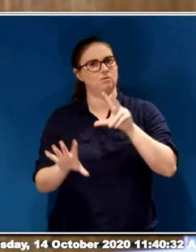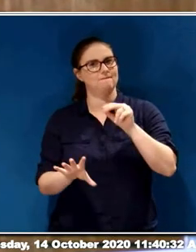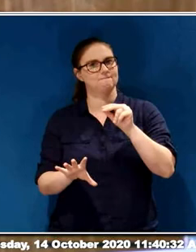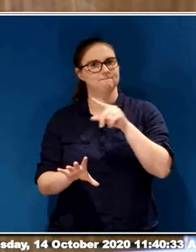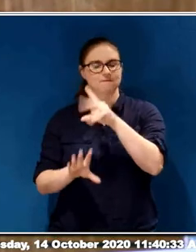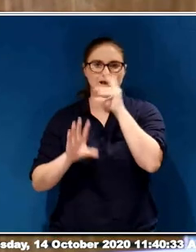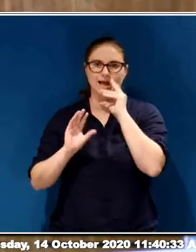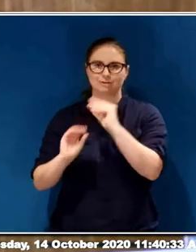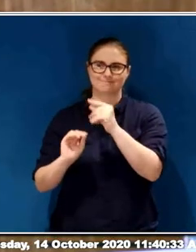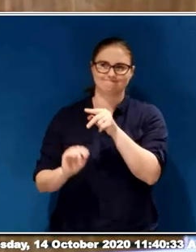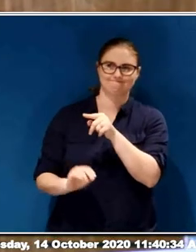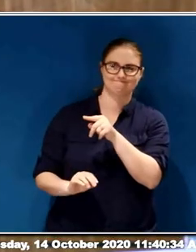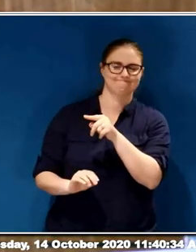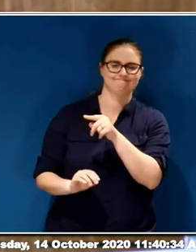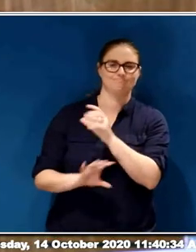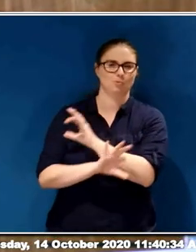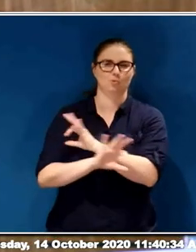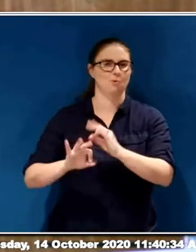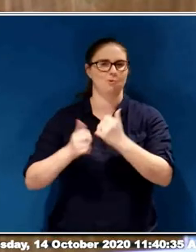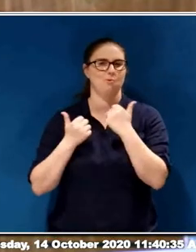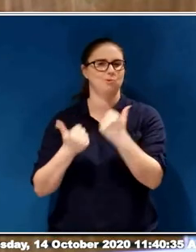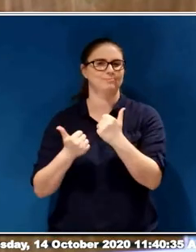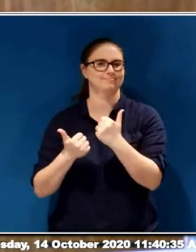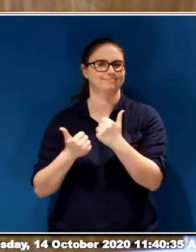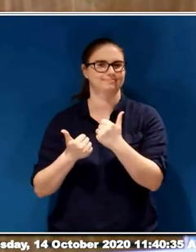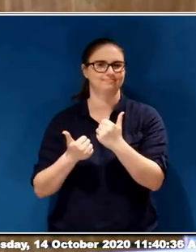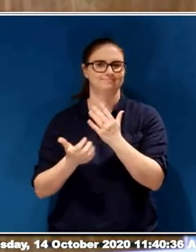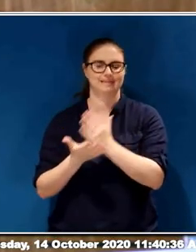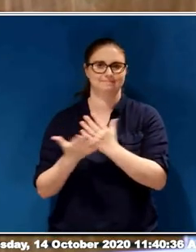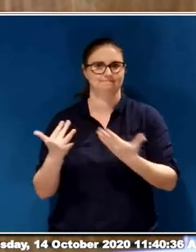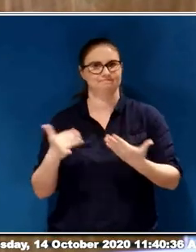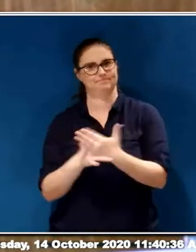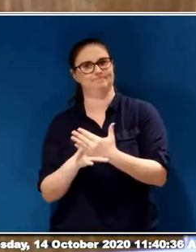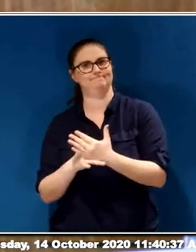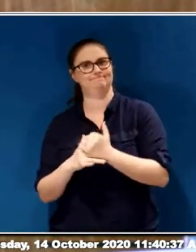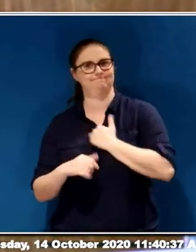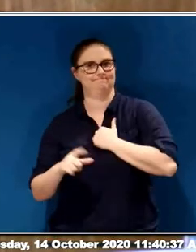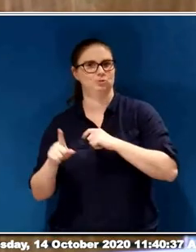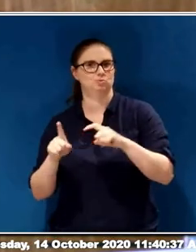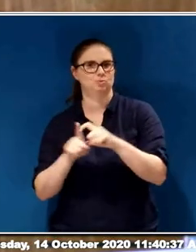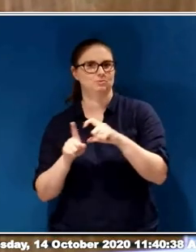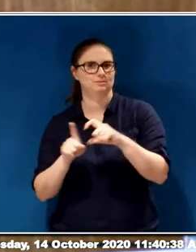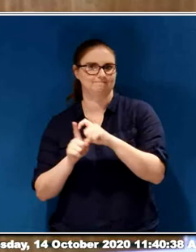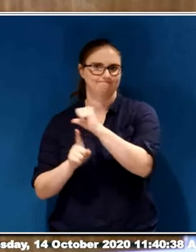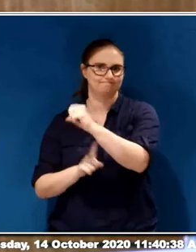disruptive for her schooling in terms of the responsibility that she likes to take for her brother.